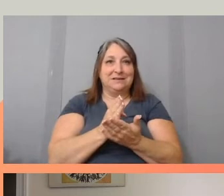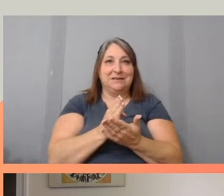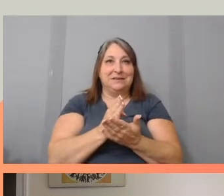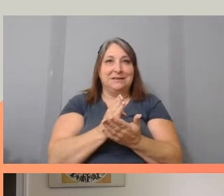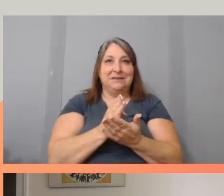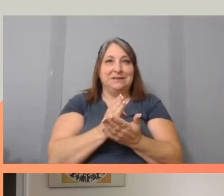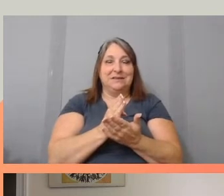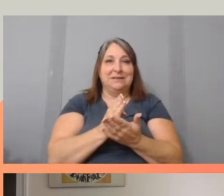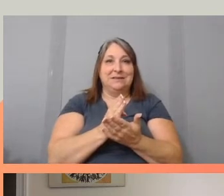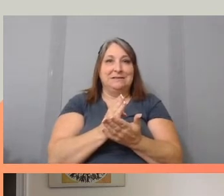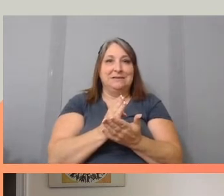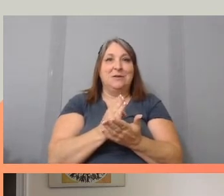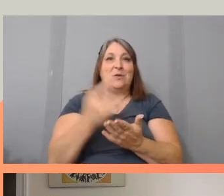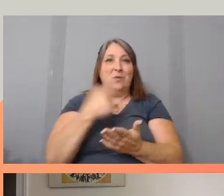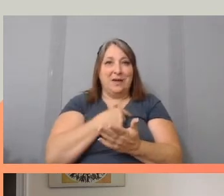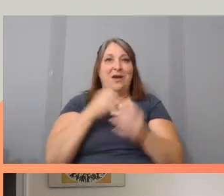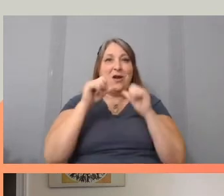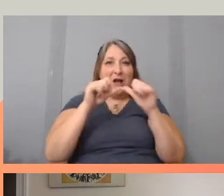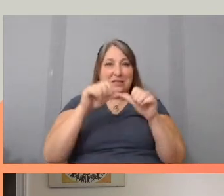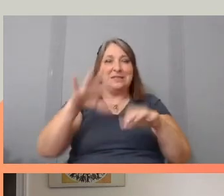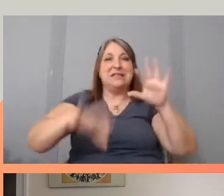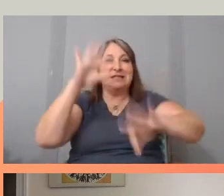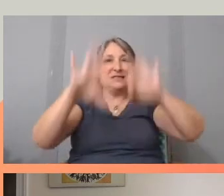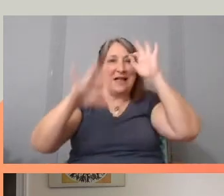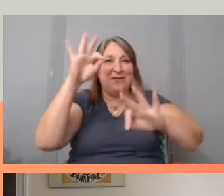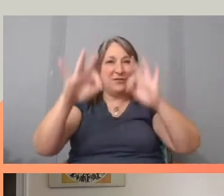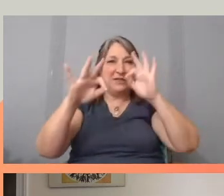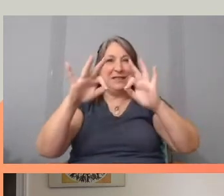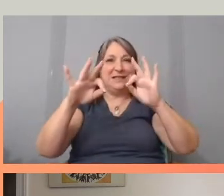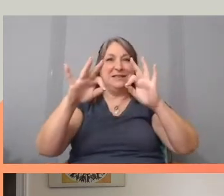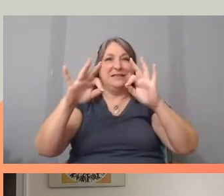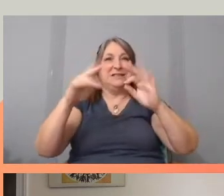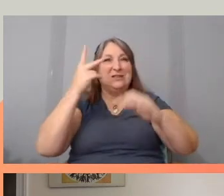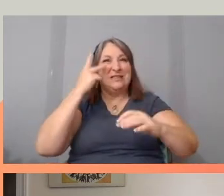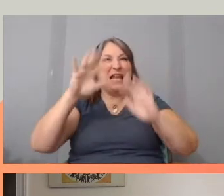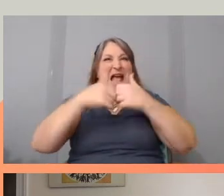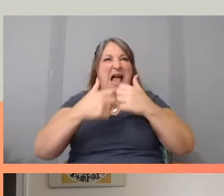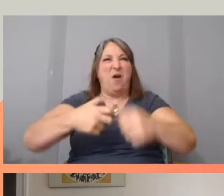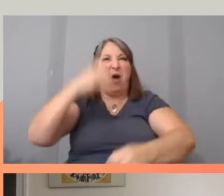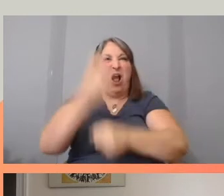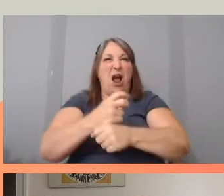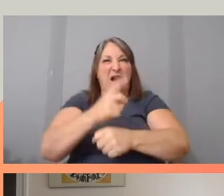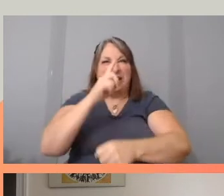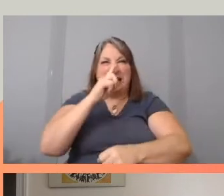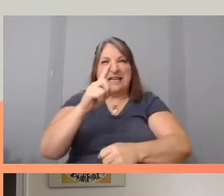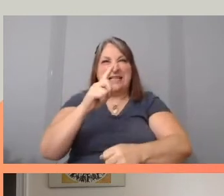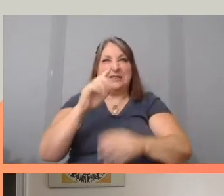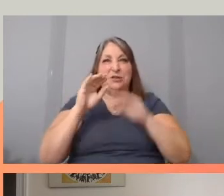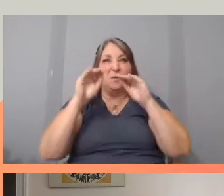that it is difficult to put diversity in the center of your organizational plan.